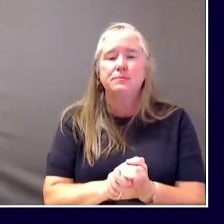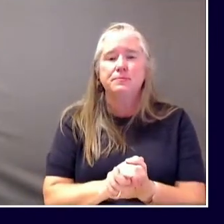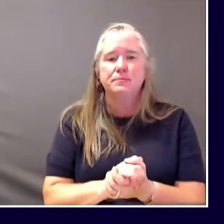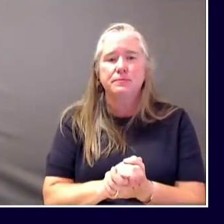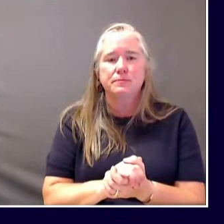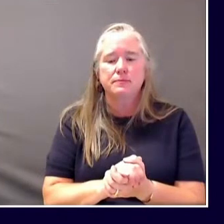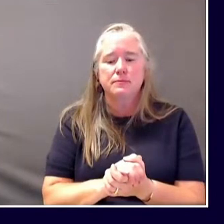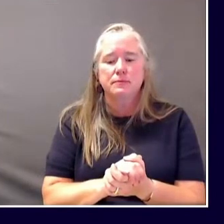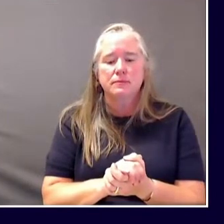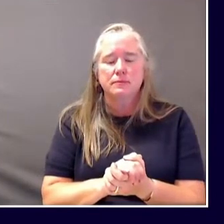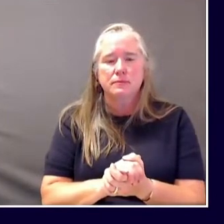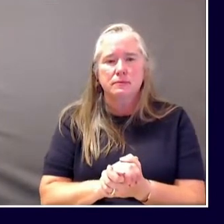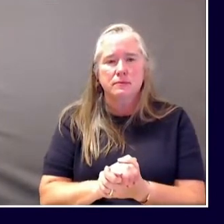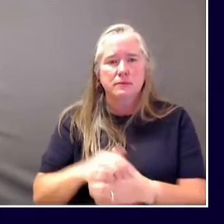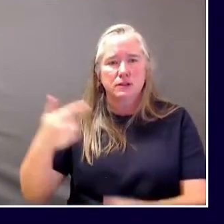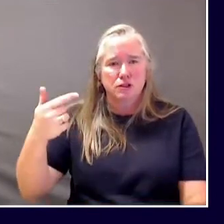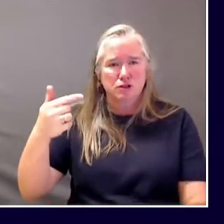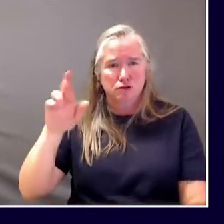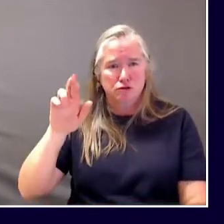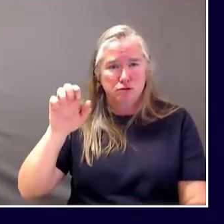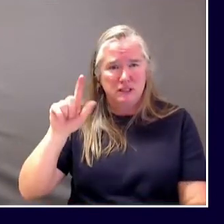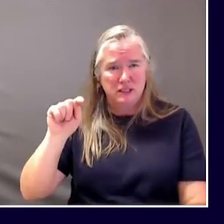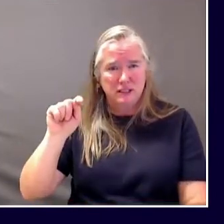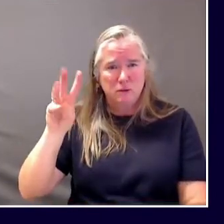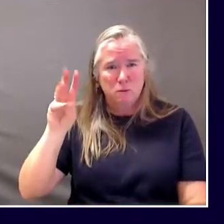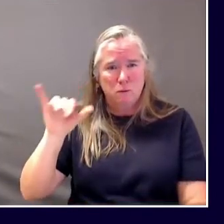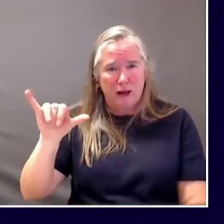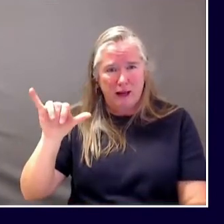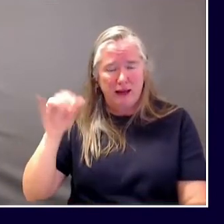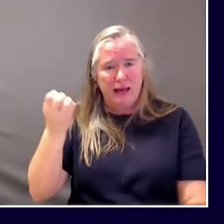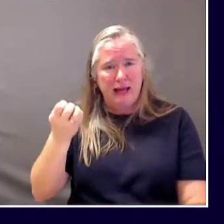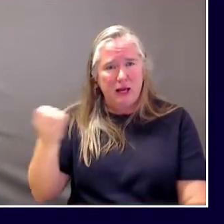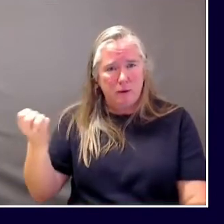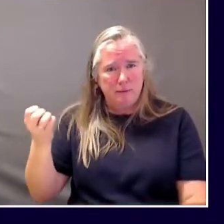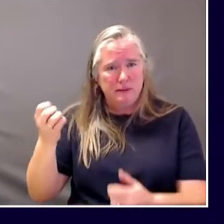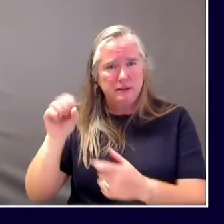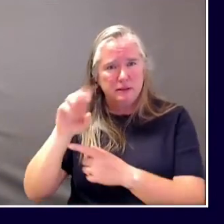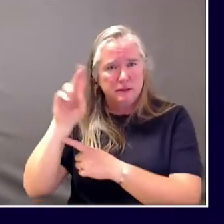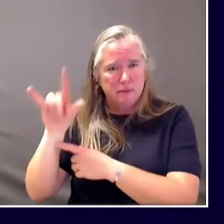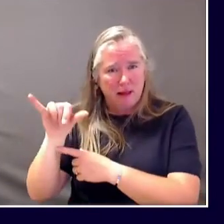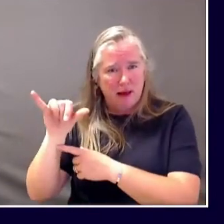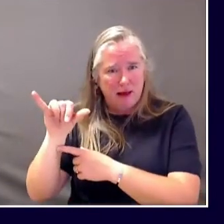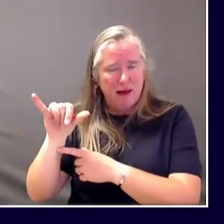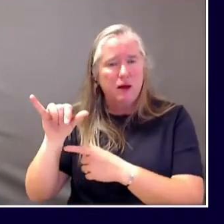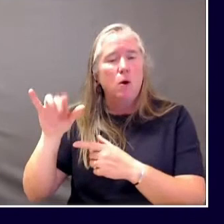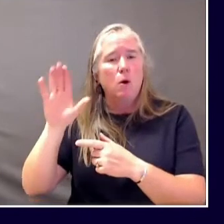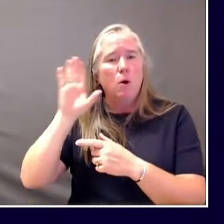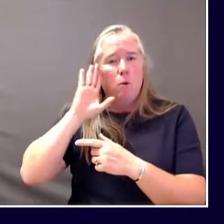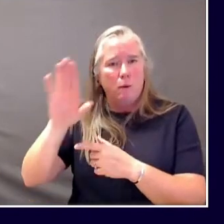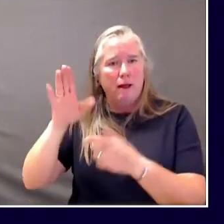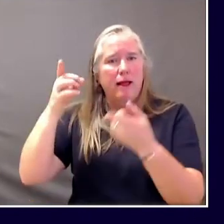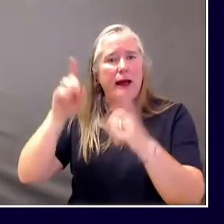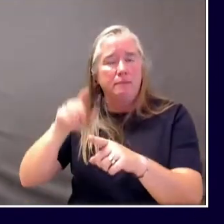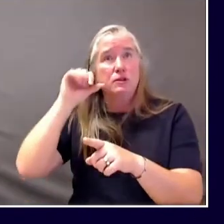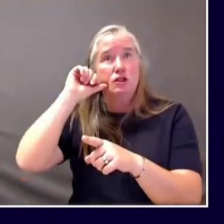equipment supply in Bangor is